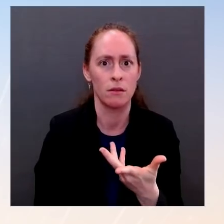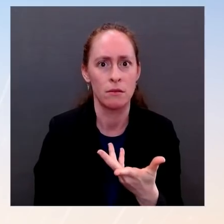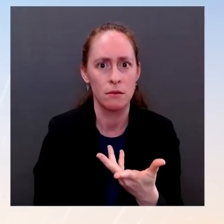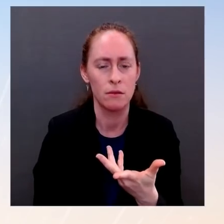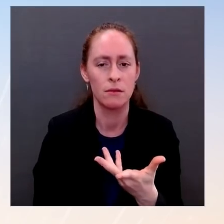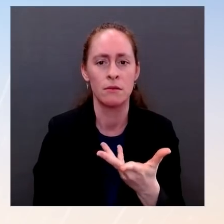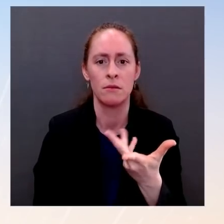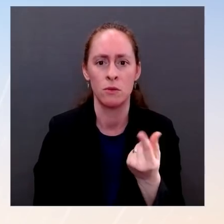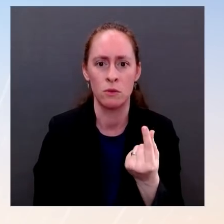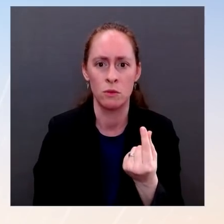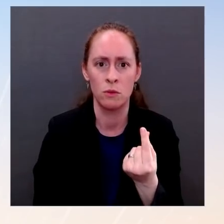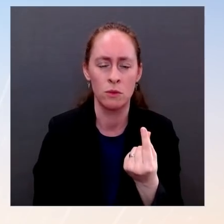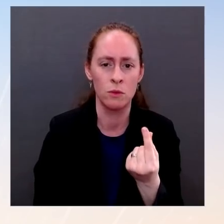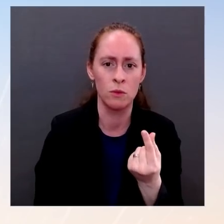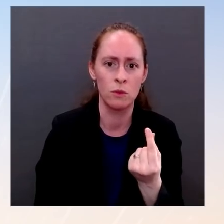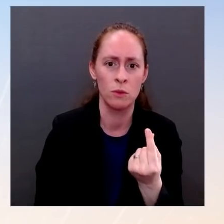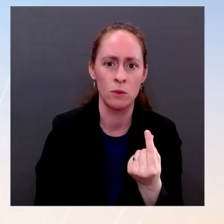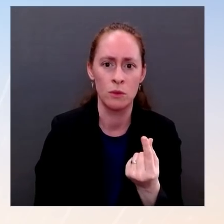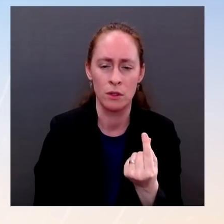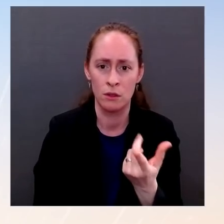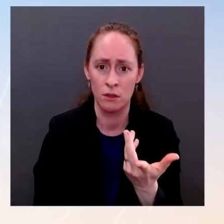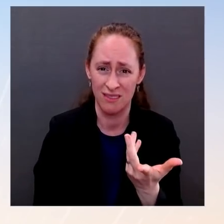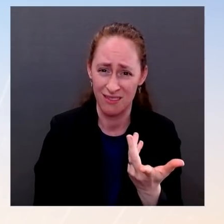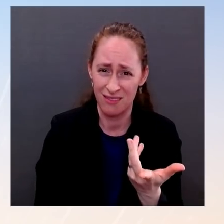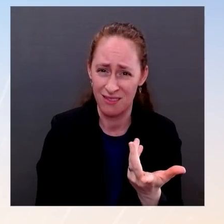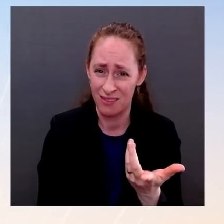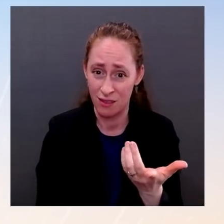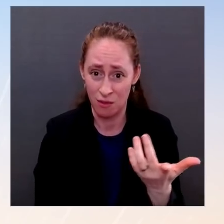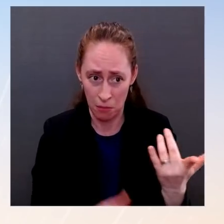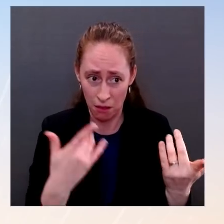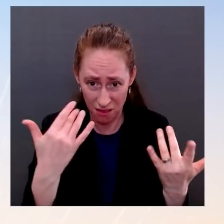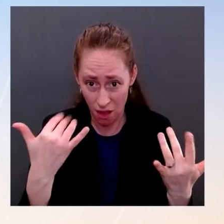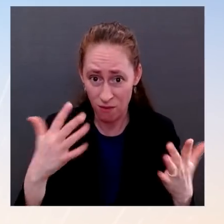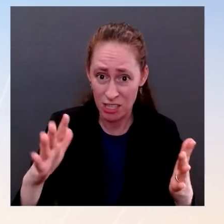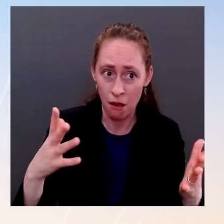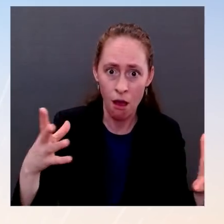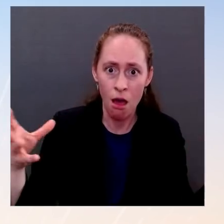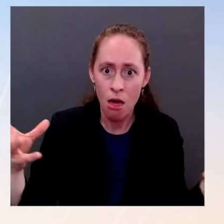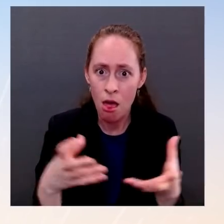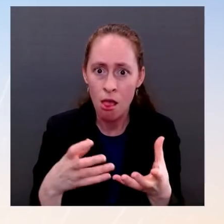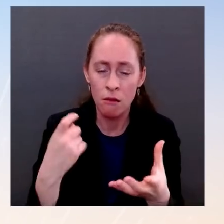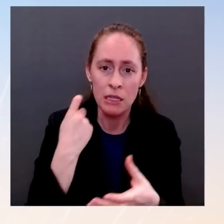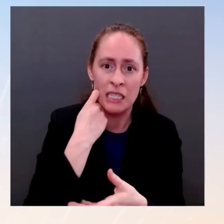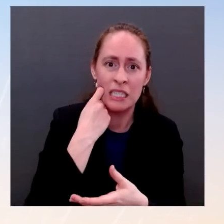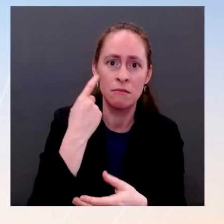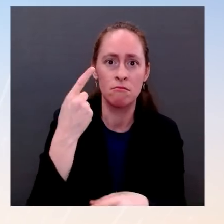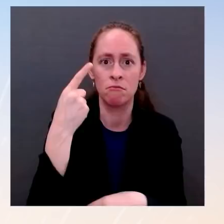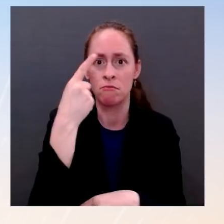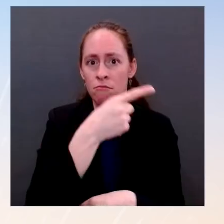on the talks in Vienna, they are -- continue to be in the eighth round. It's a long round, I guess we could say.